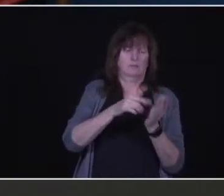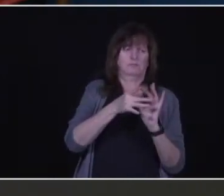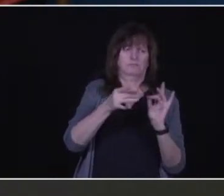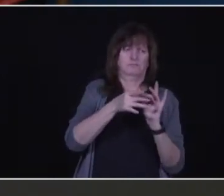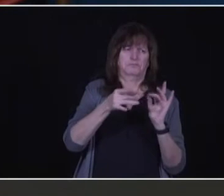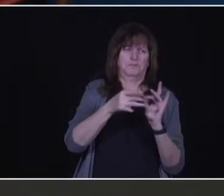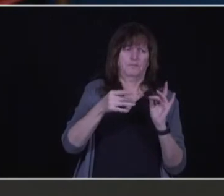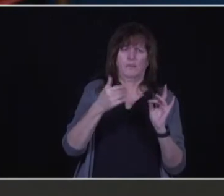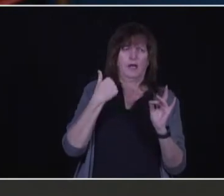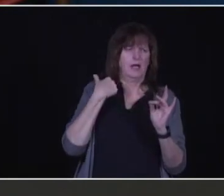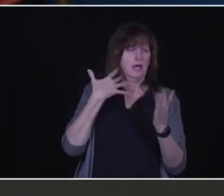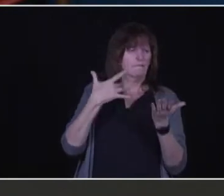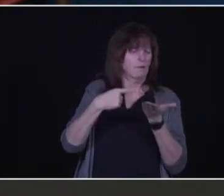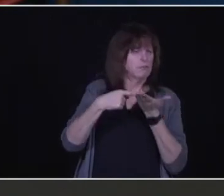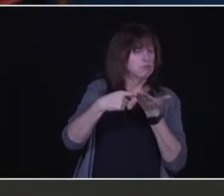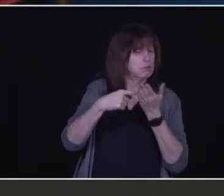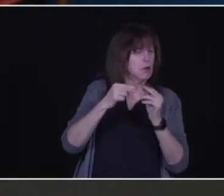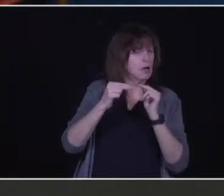last year with the purchaser